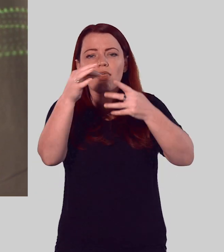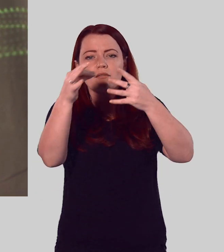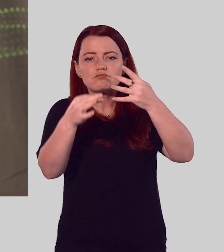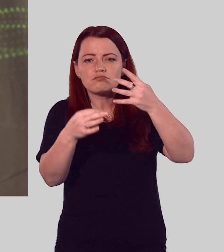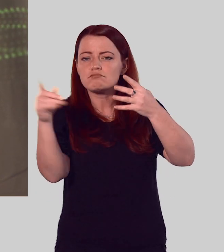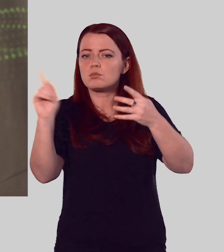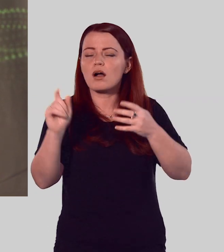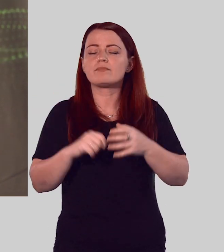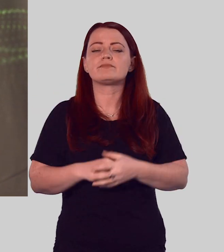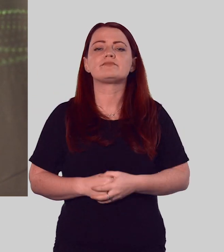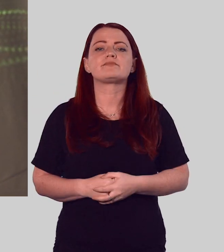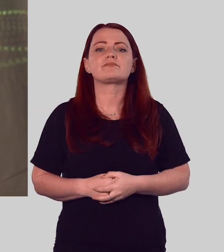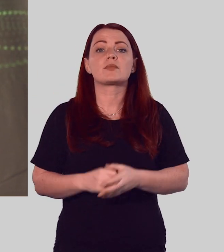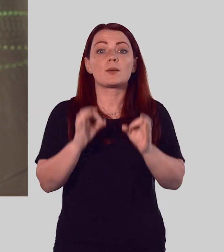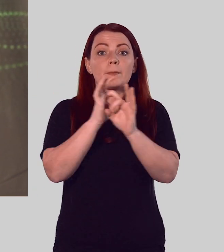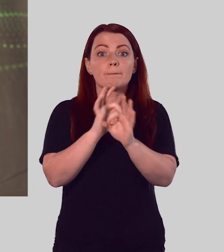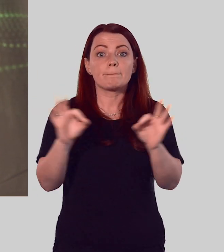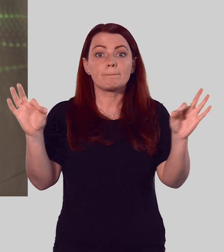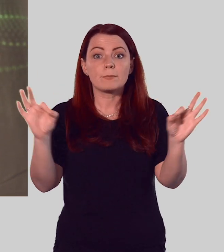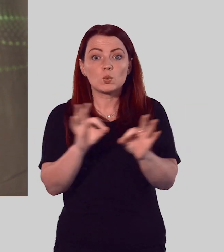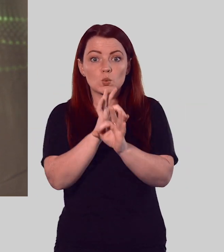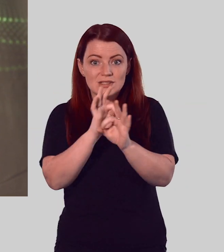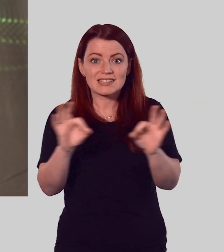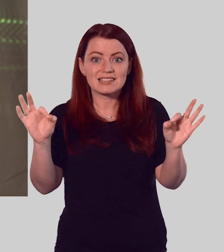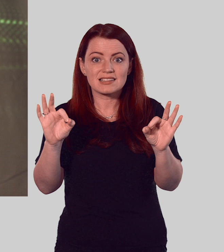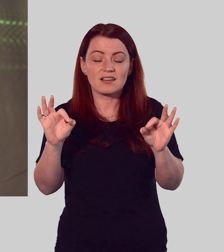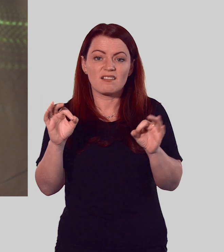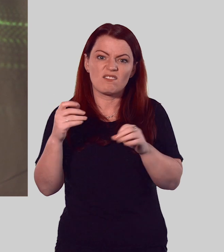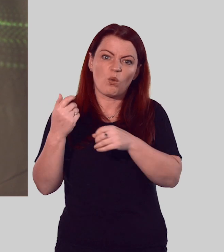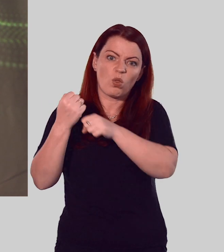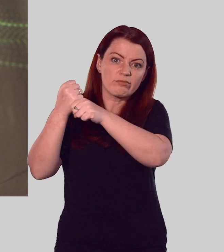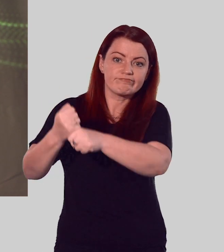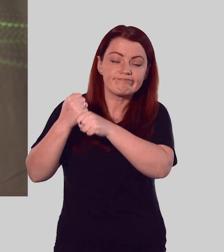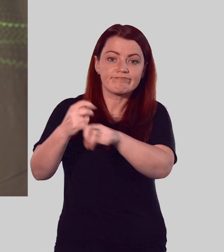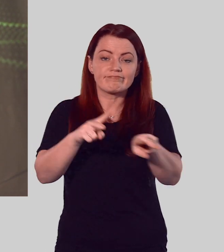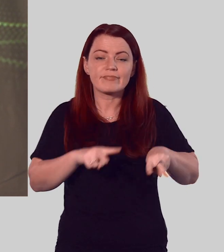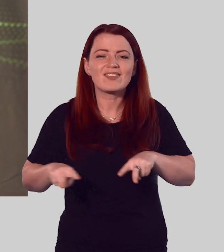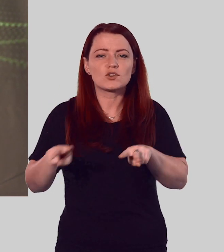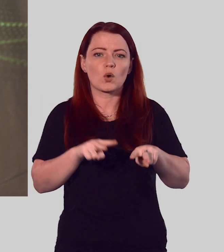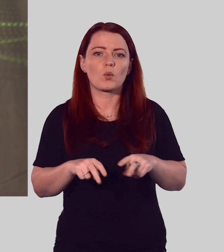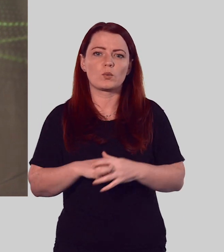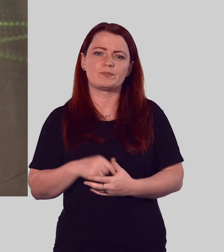a music track for the campaign video, This needed to be in the style of a